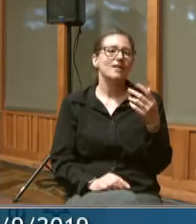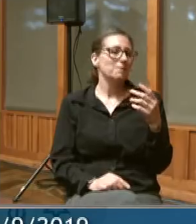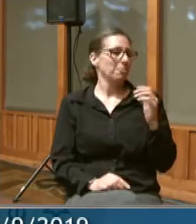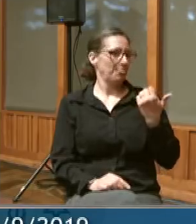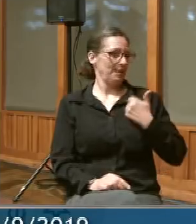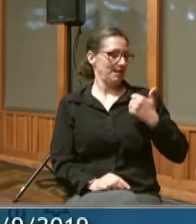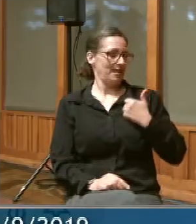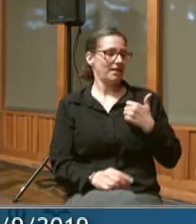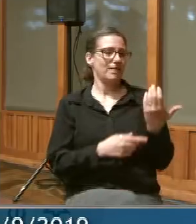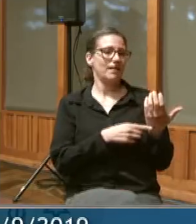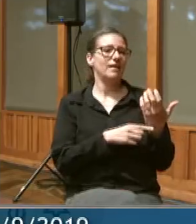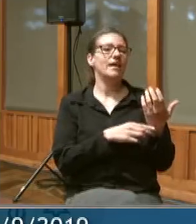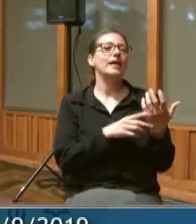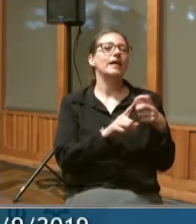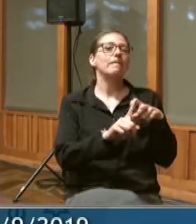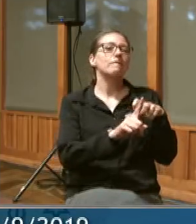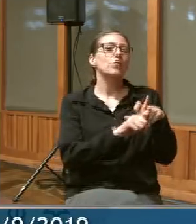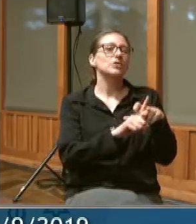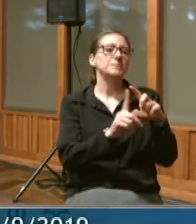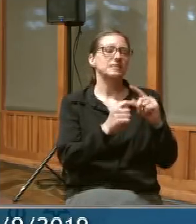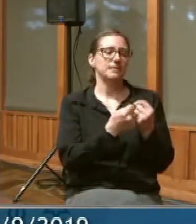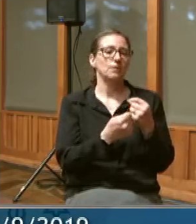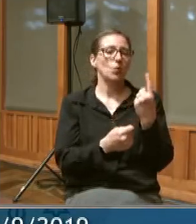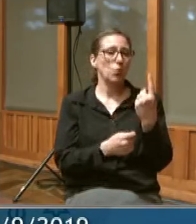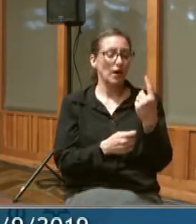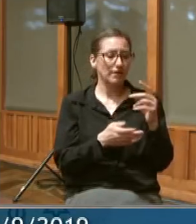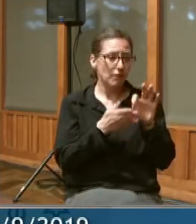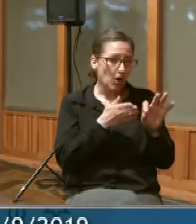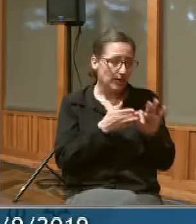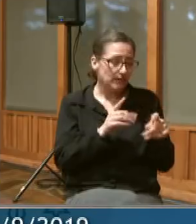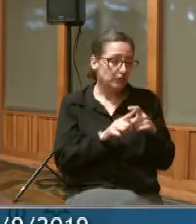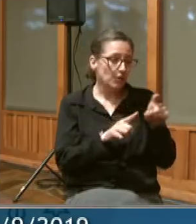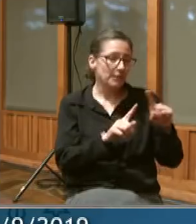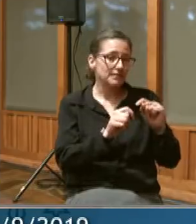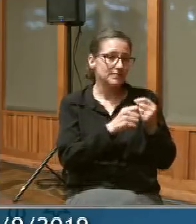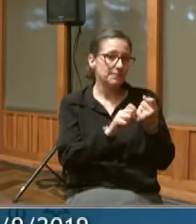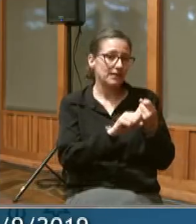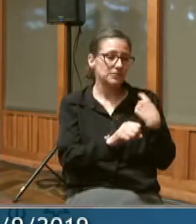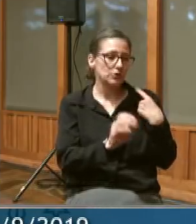FORUM AND PROPOSING THOSE AMENDMENTS, ESPECIALLY TO